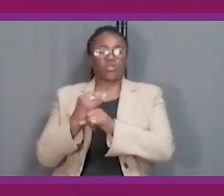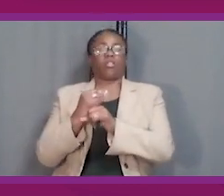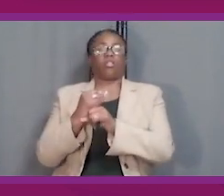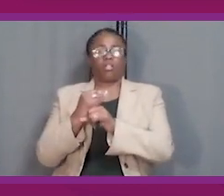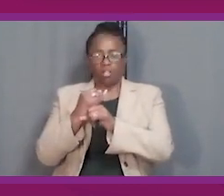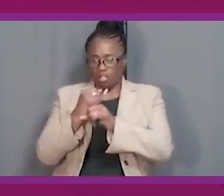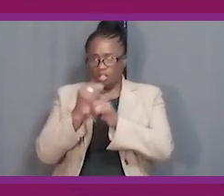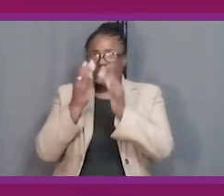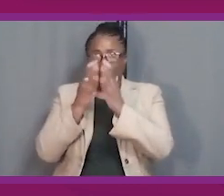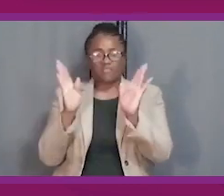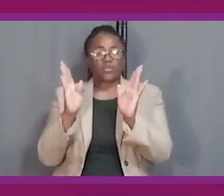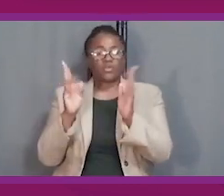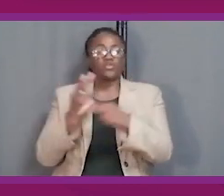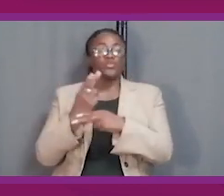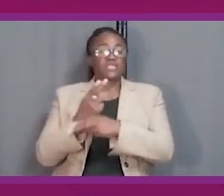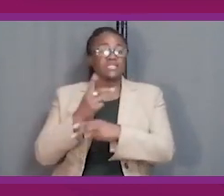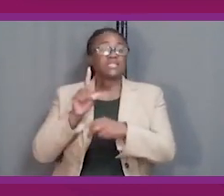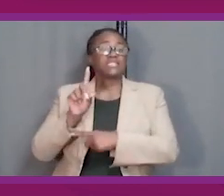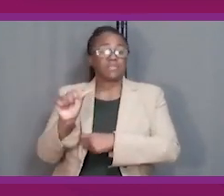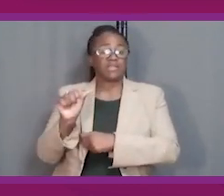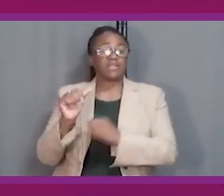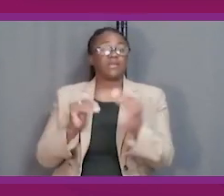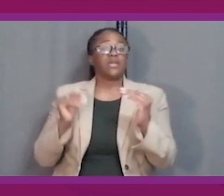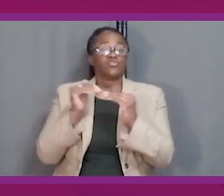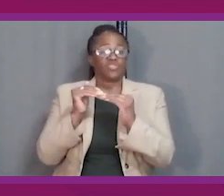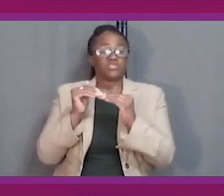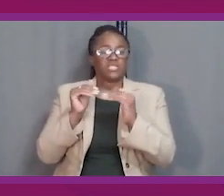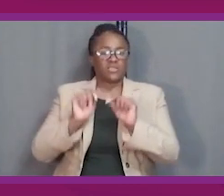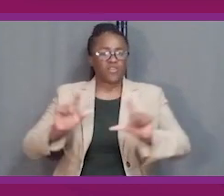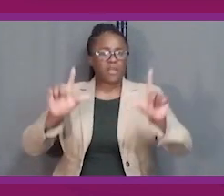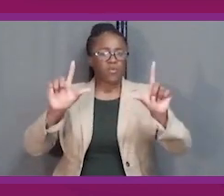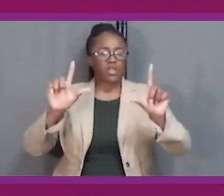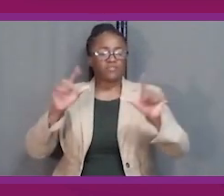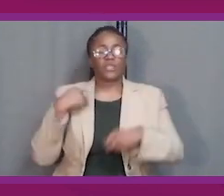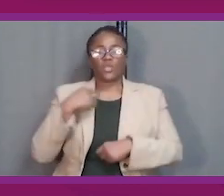a robust discourse with our panelists about why international disability justice is so important.